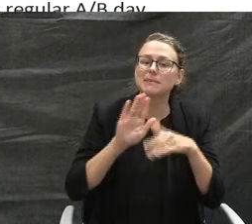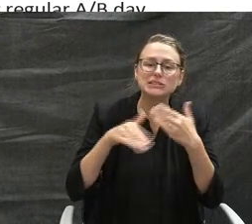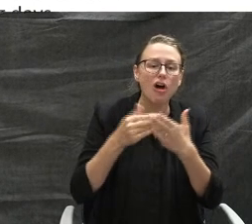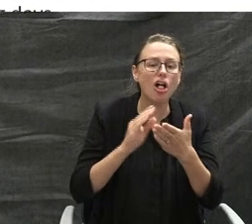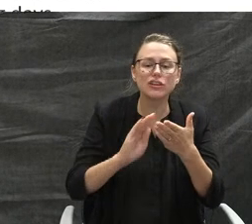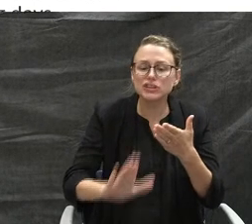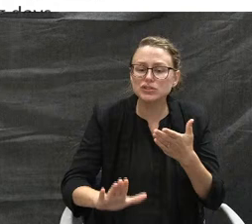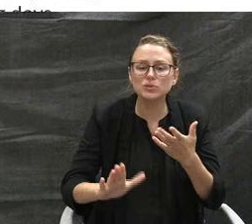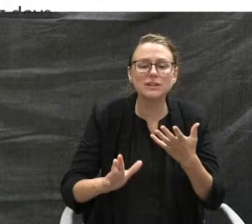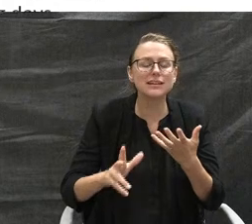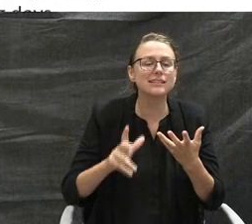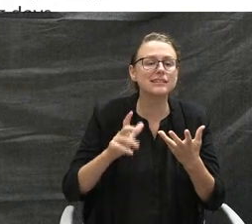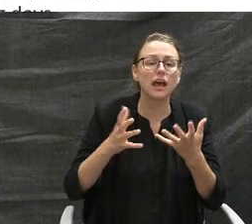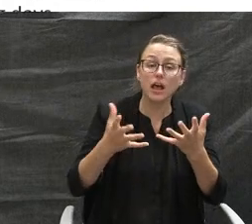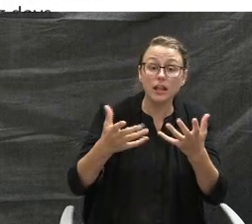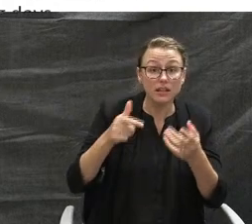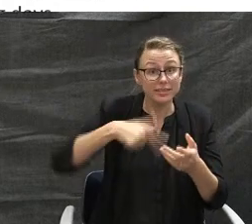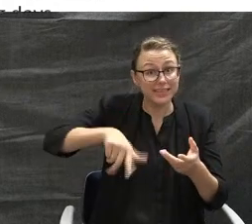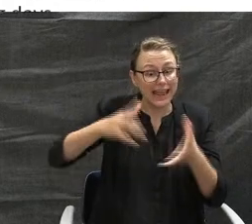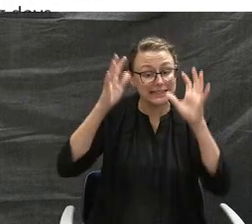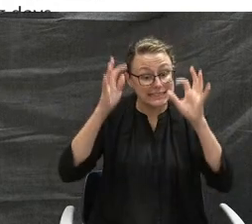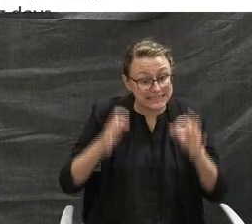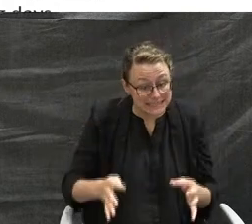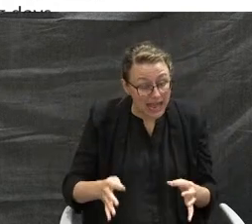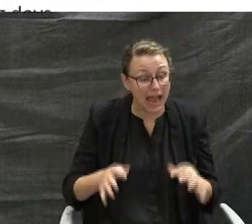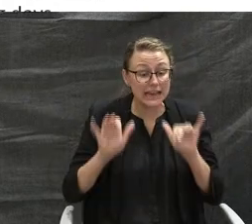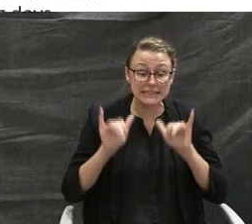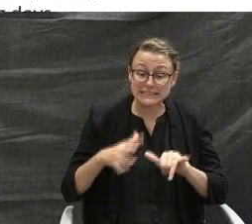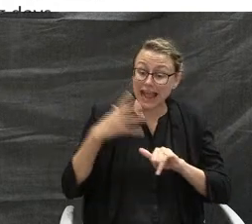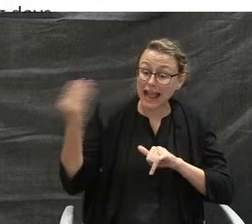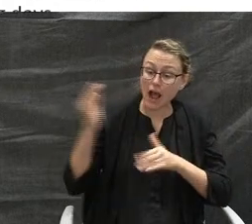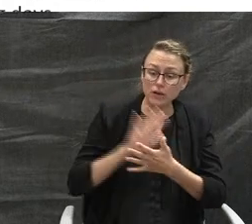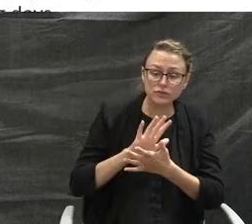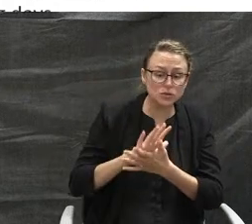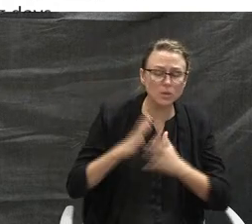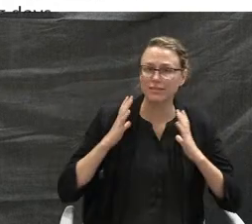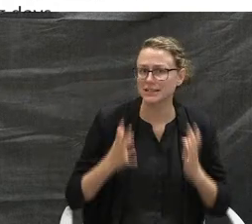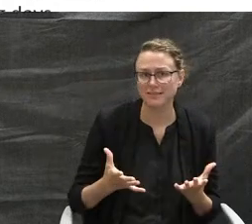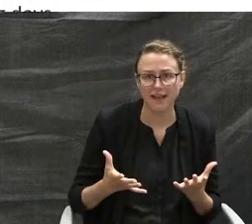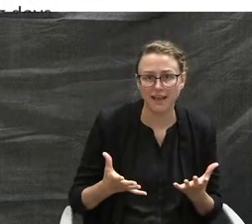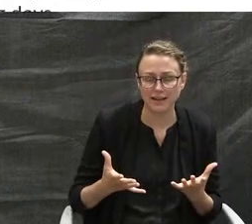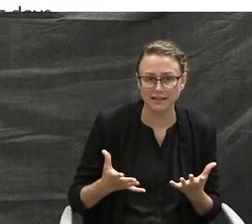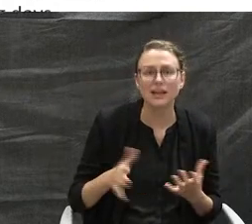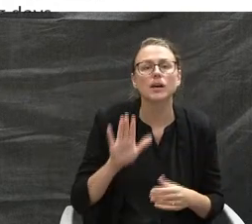to be out of school all the time, as well as on this fifth day for grades four and five.